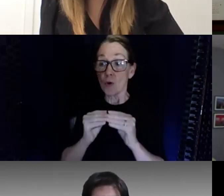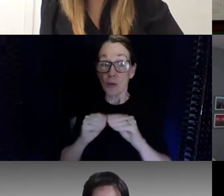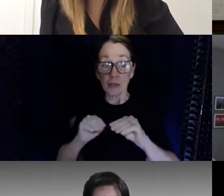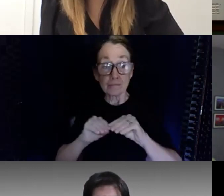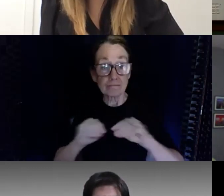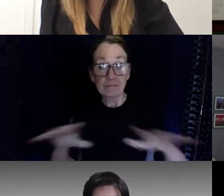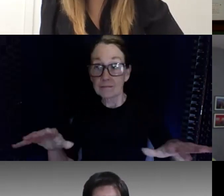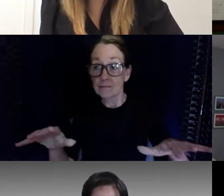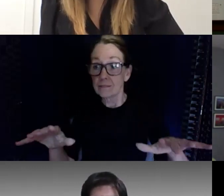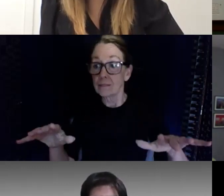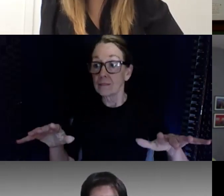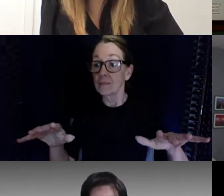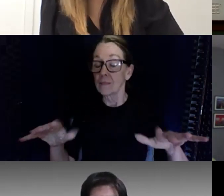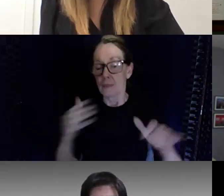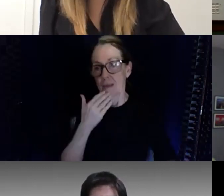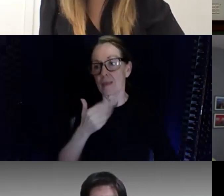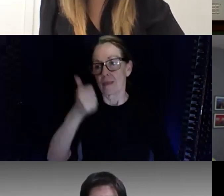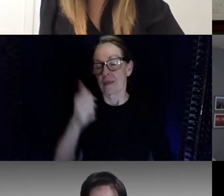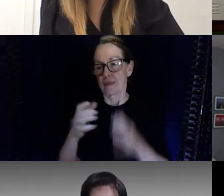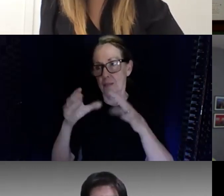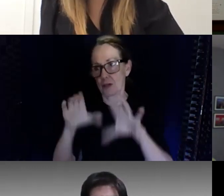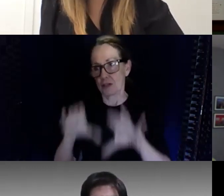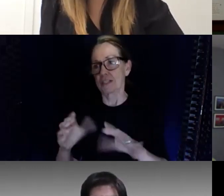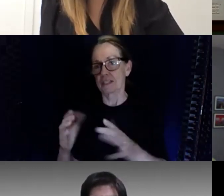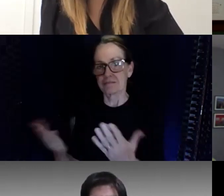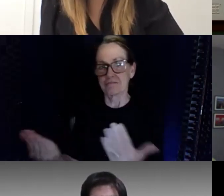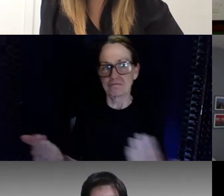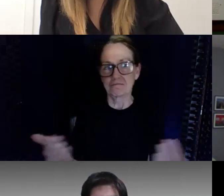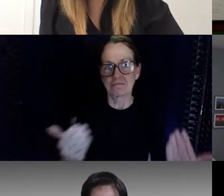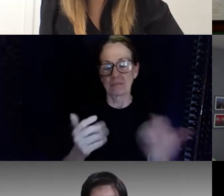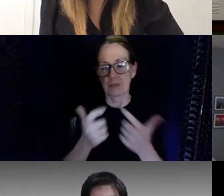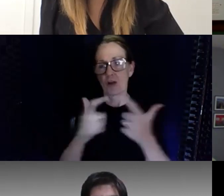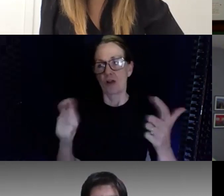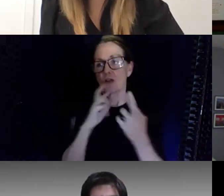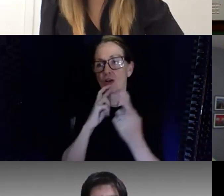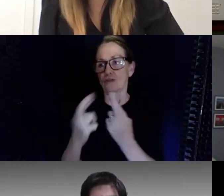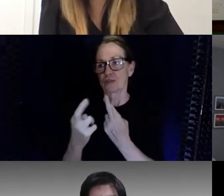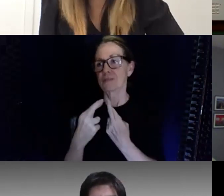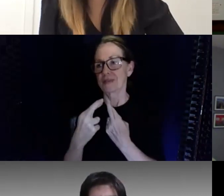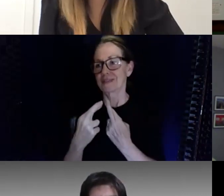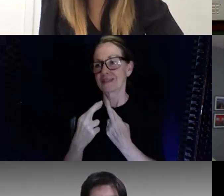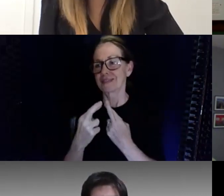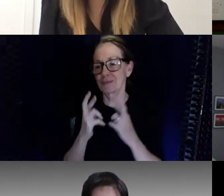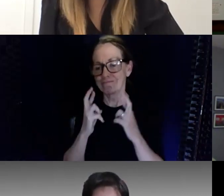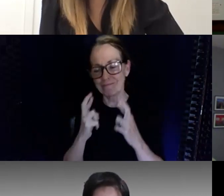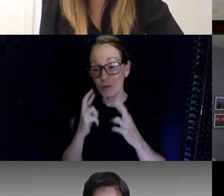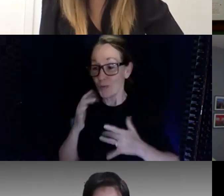I HOPE WE CAN GET A GOOD RESPONSE FROM FOLKS.